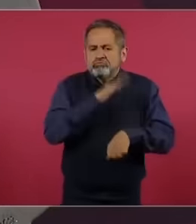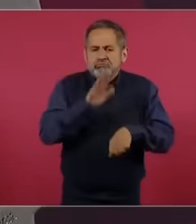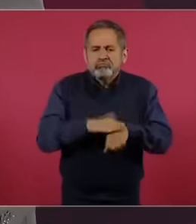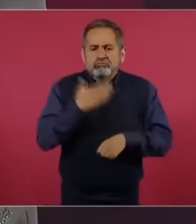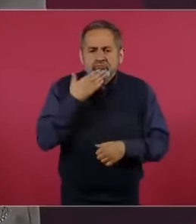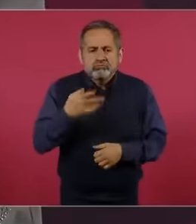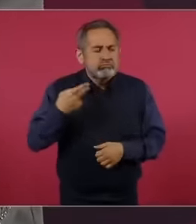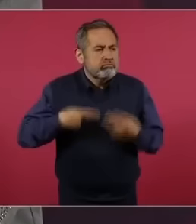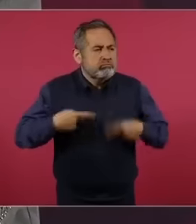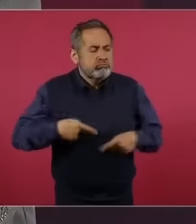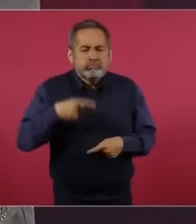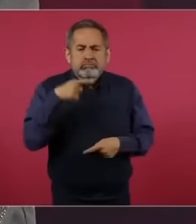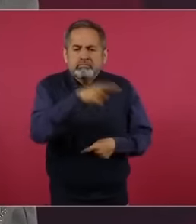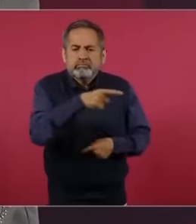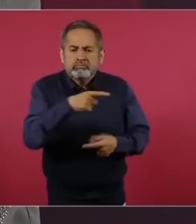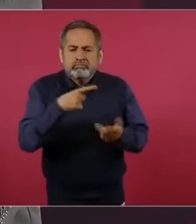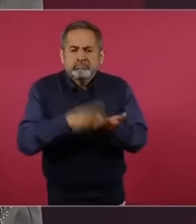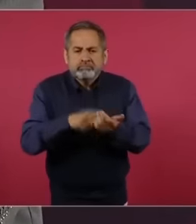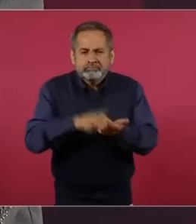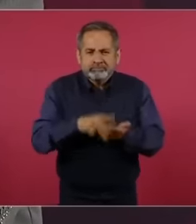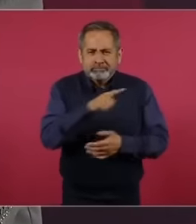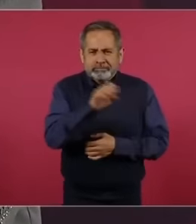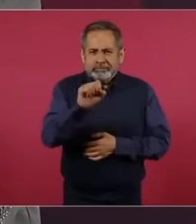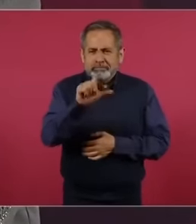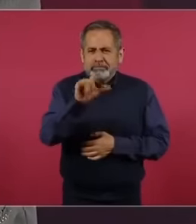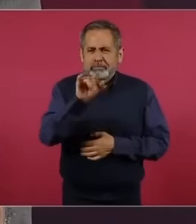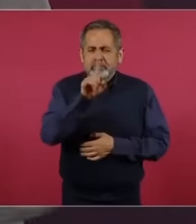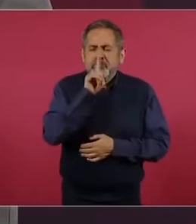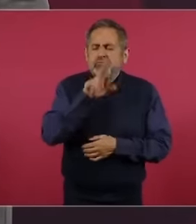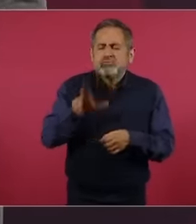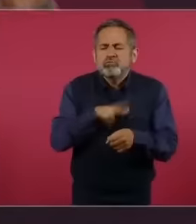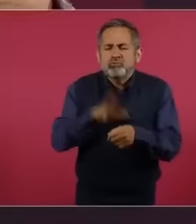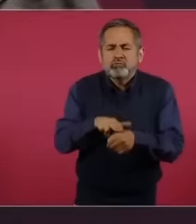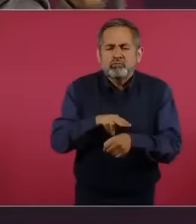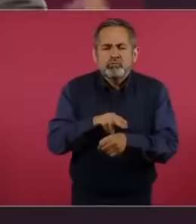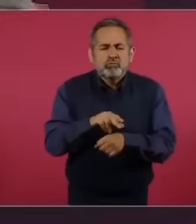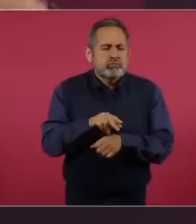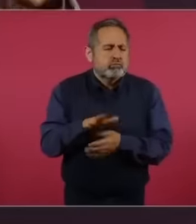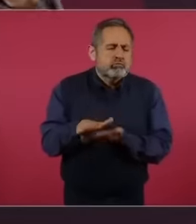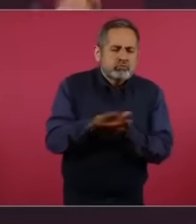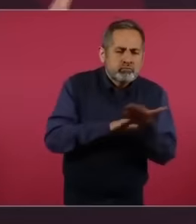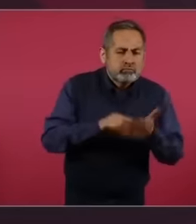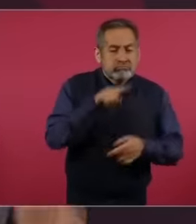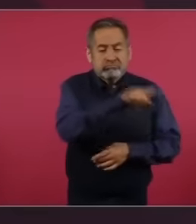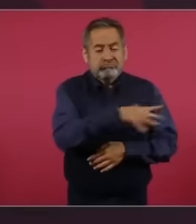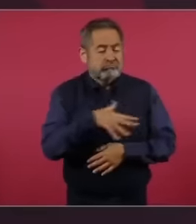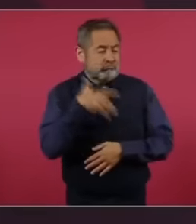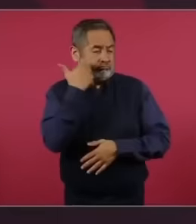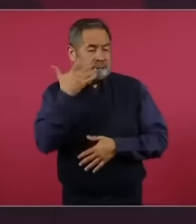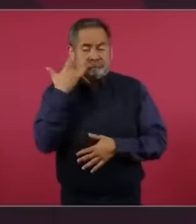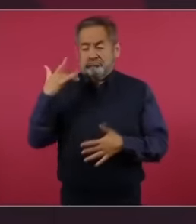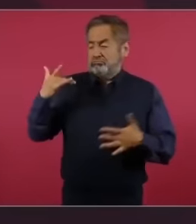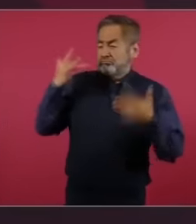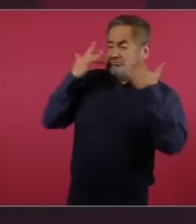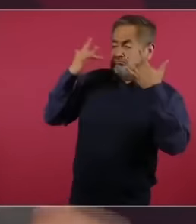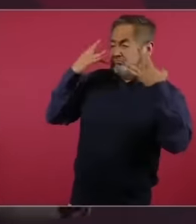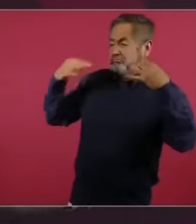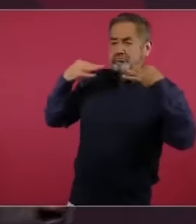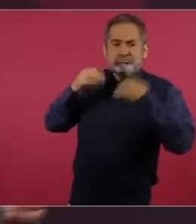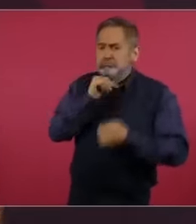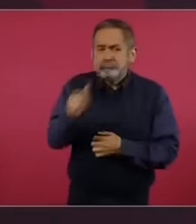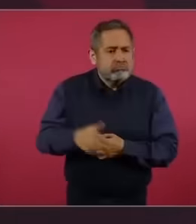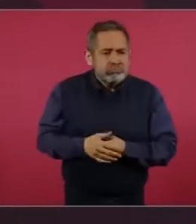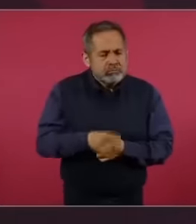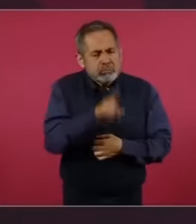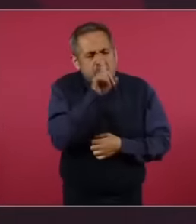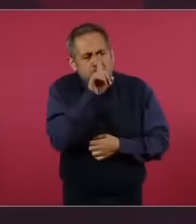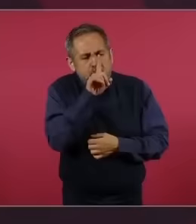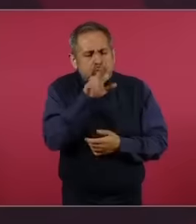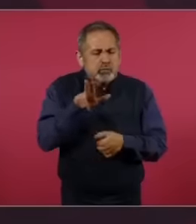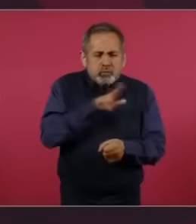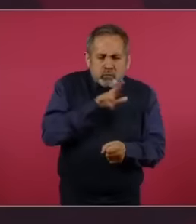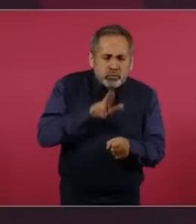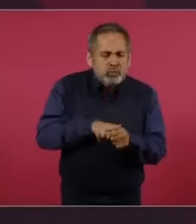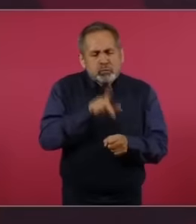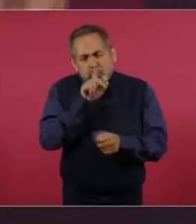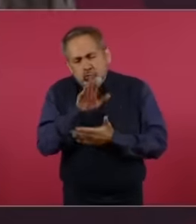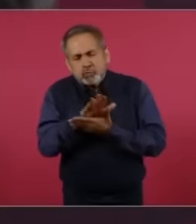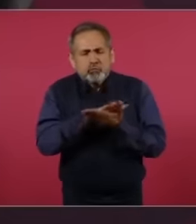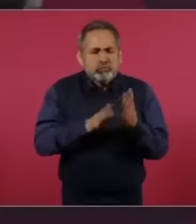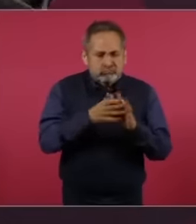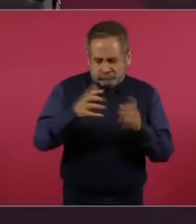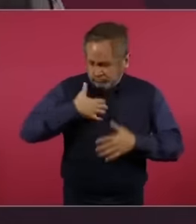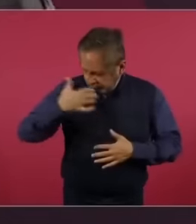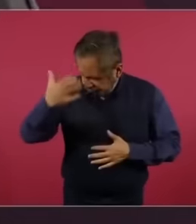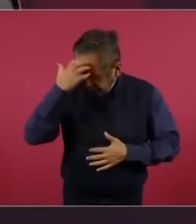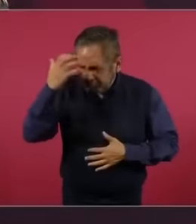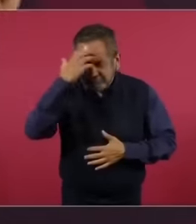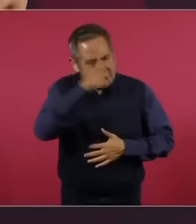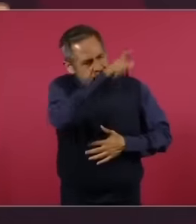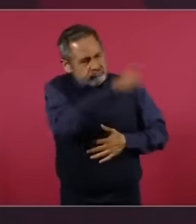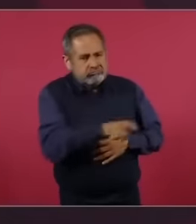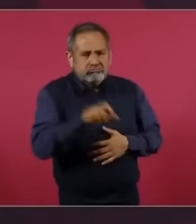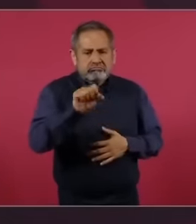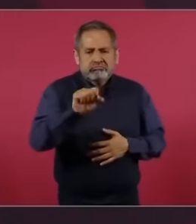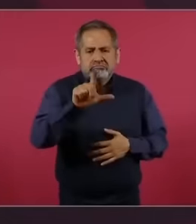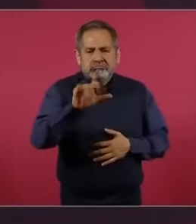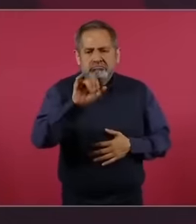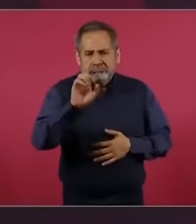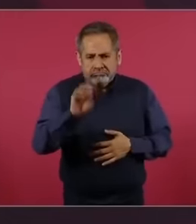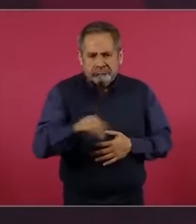austere people, saying, no, a braggart, no puppet, and that's how it is, I know this, his